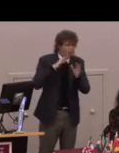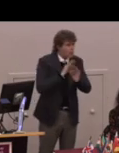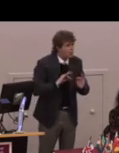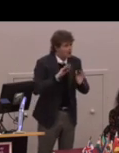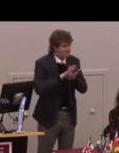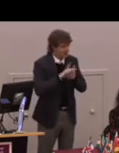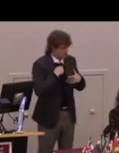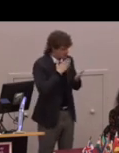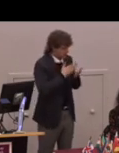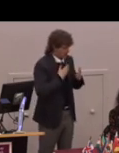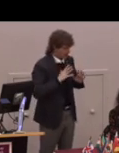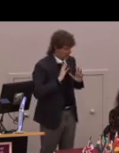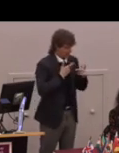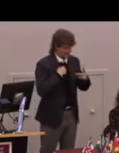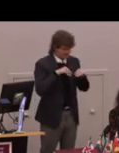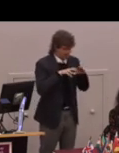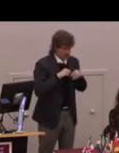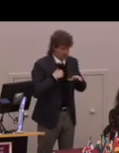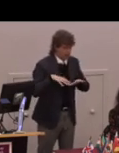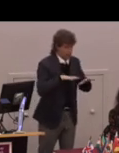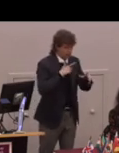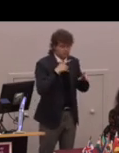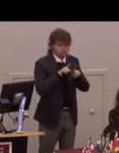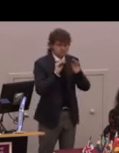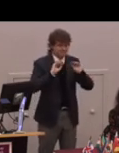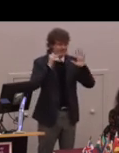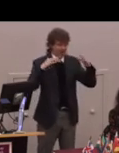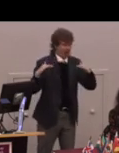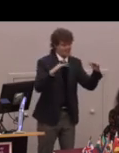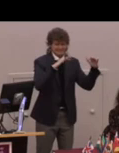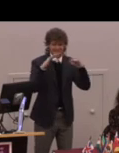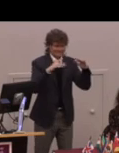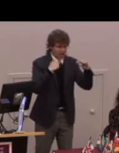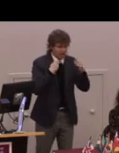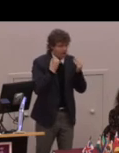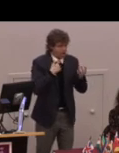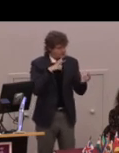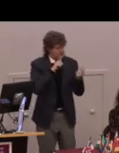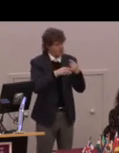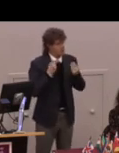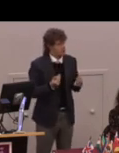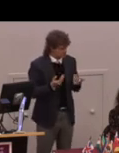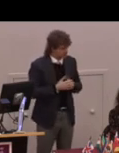in times of crises and emergencies. Thus I feel following all the necessary steps